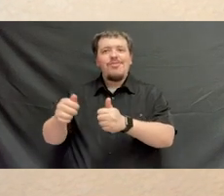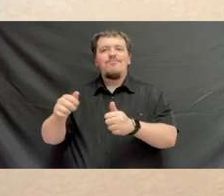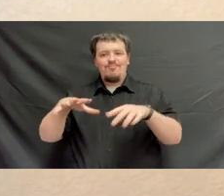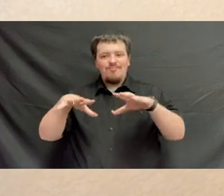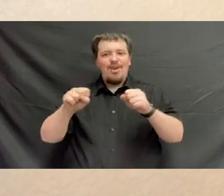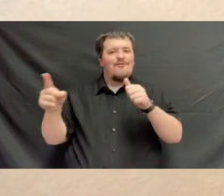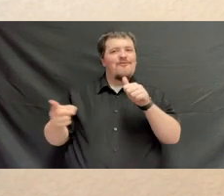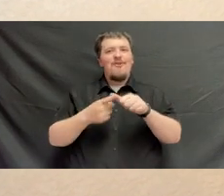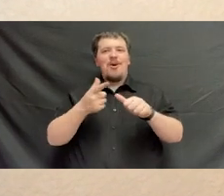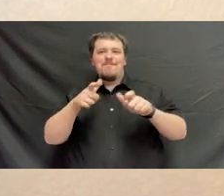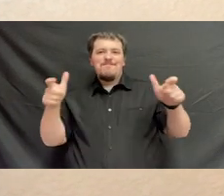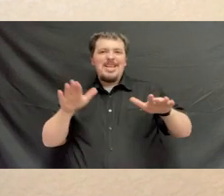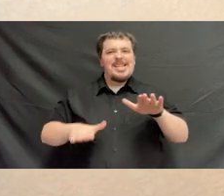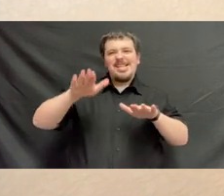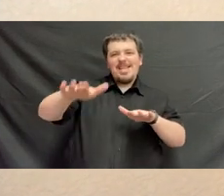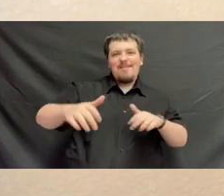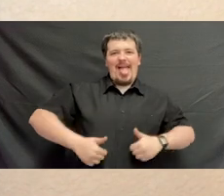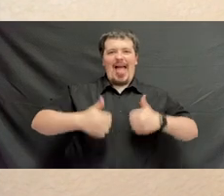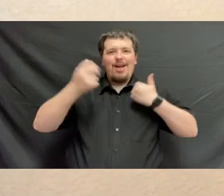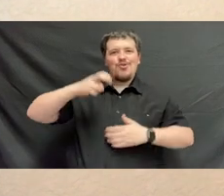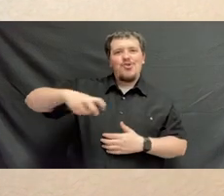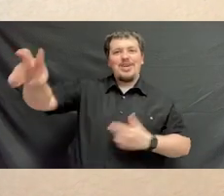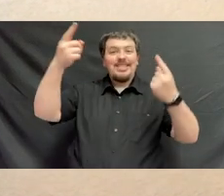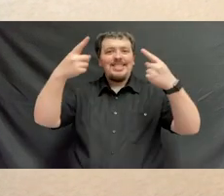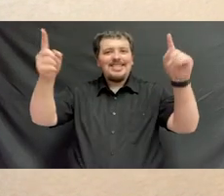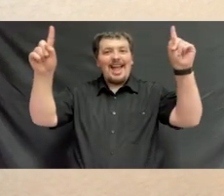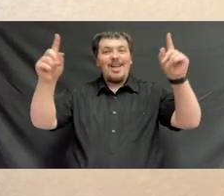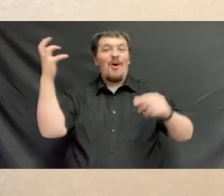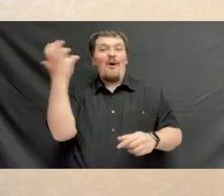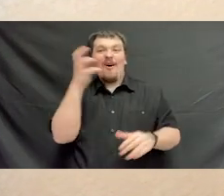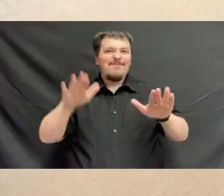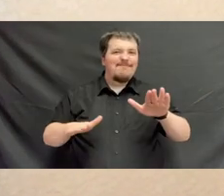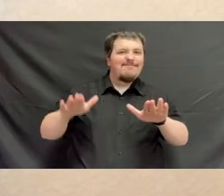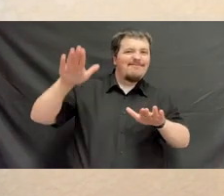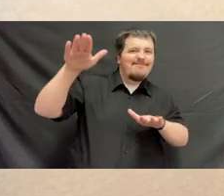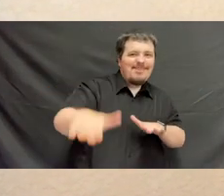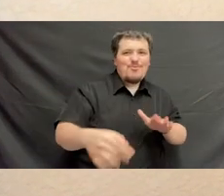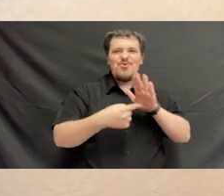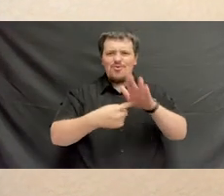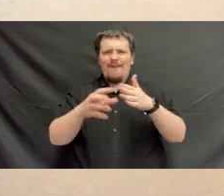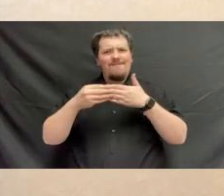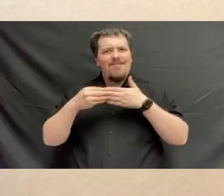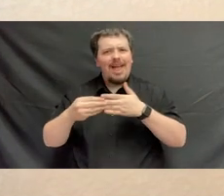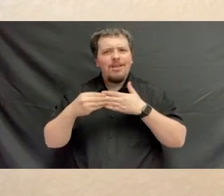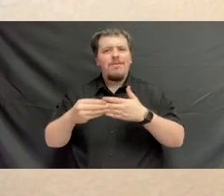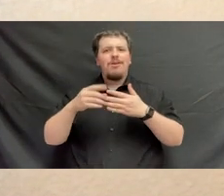Each of you have taken your first big step on last journey towards success. And what a step it has been. You've shown your flexibility,